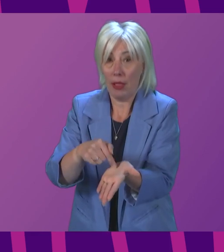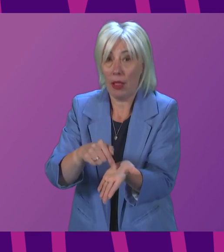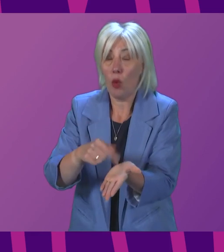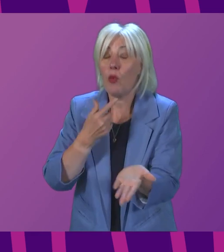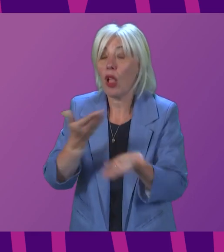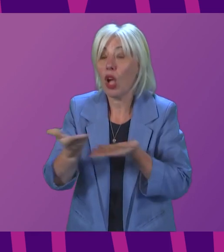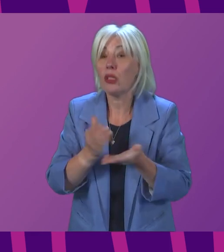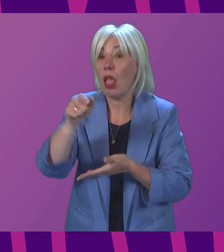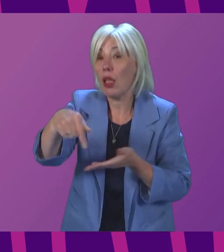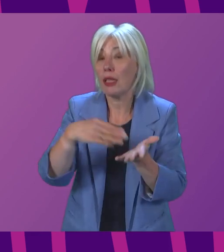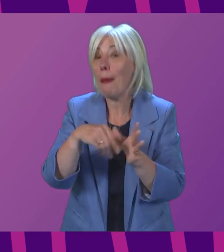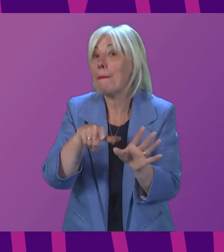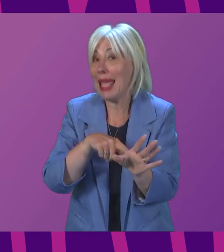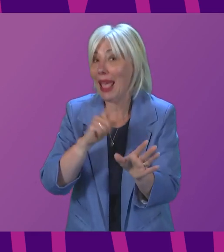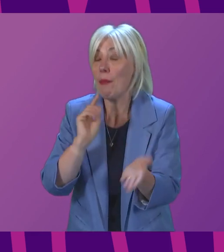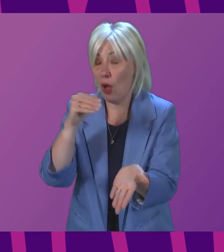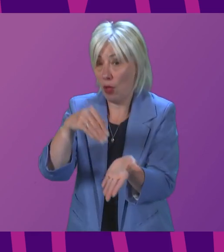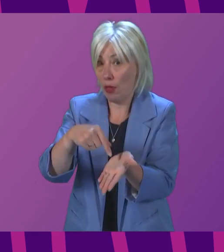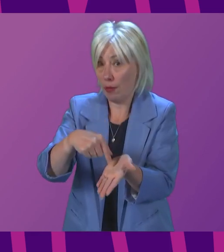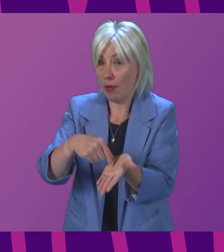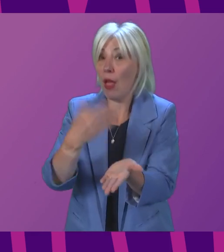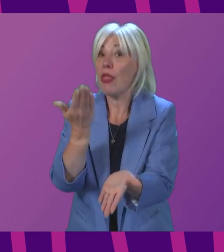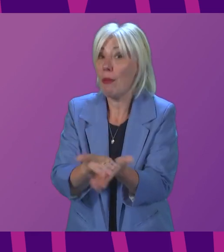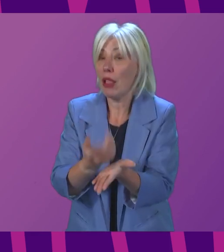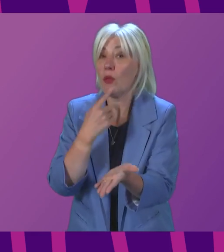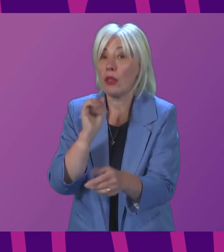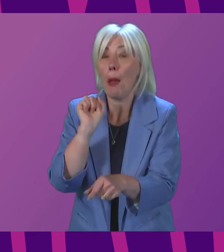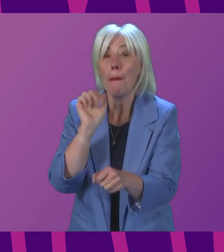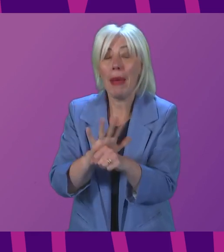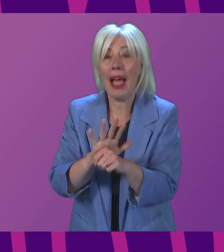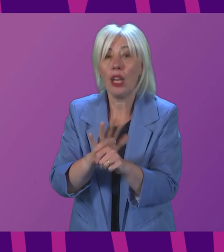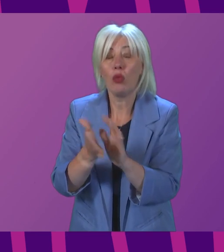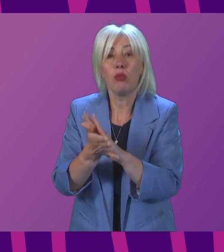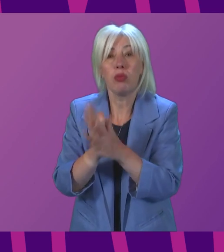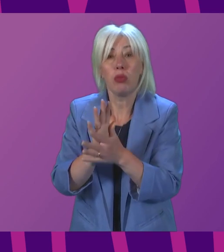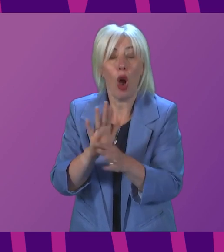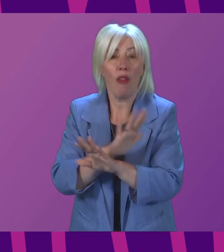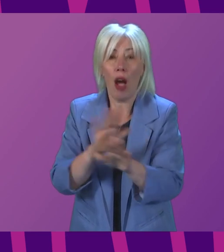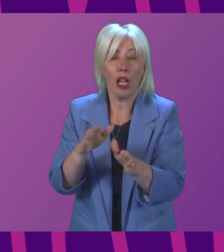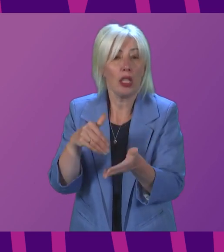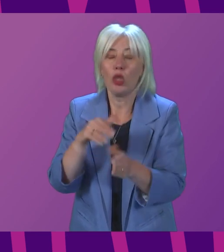However, I can confirm that it will include proposals to ban the destruction of unsold durable goods.